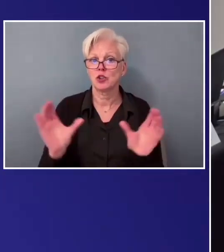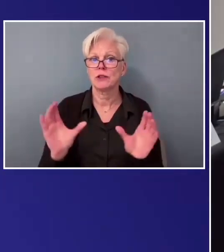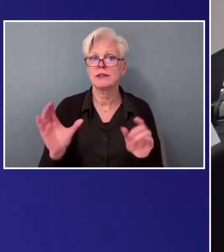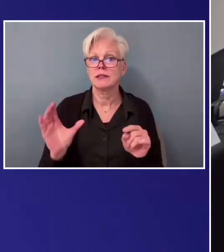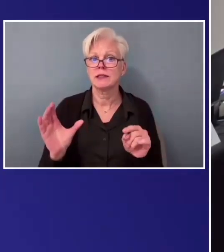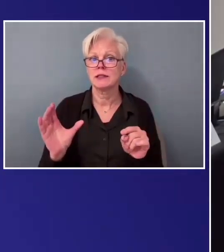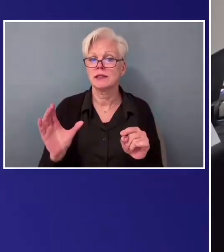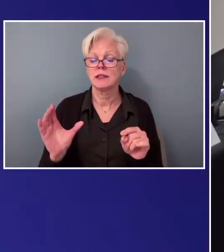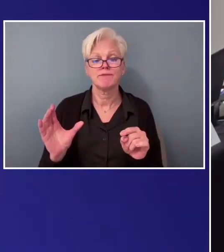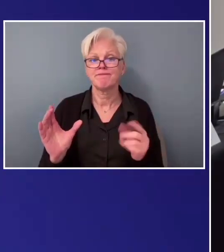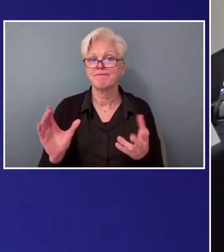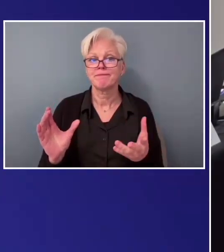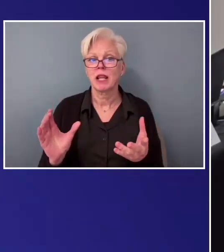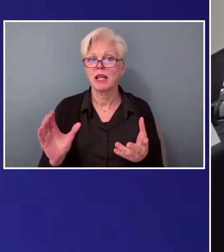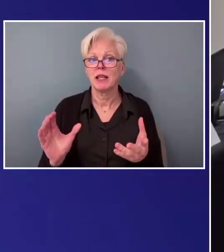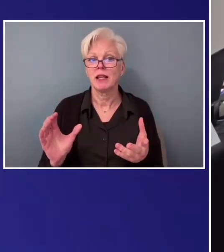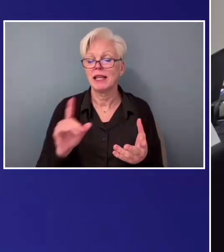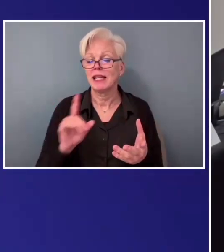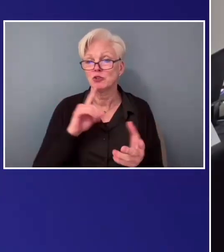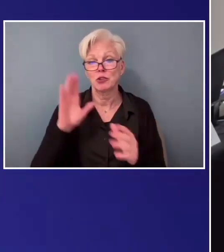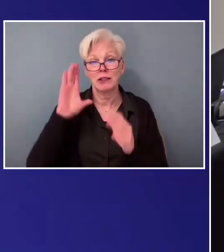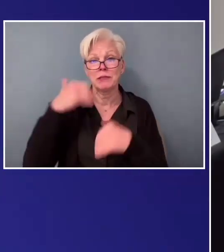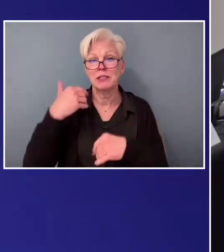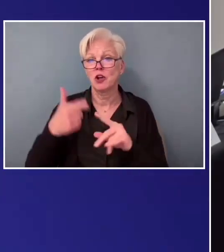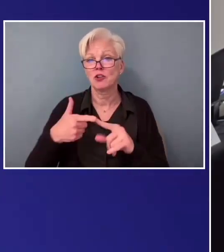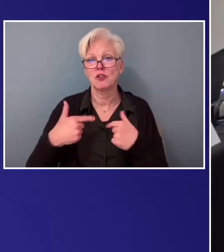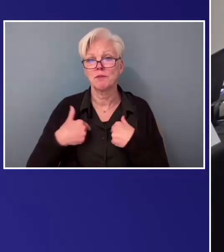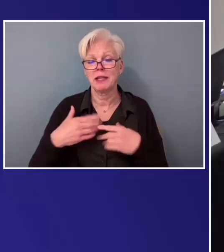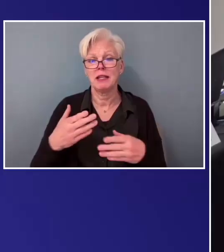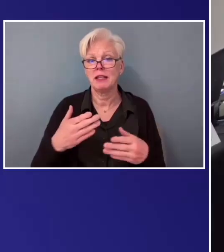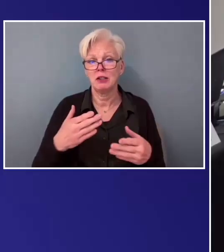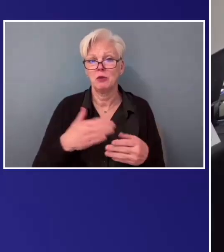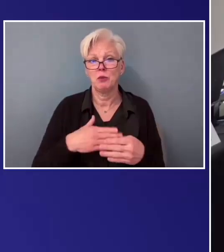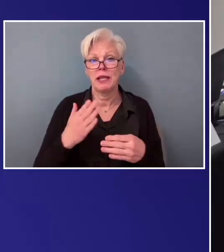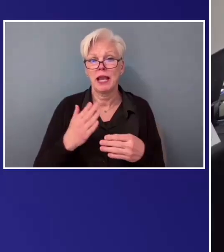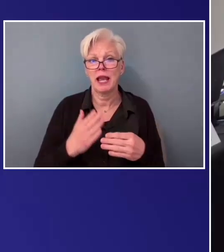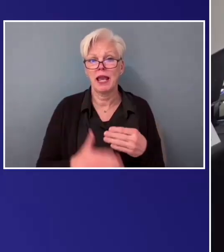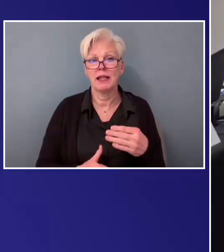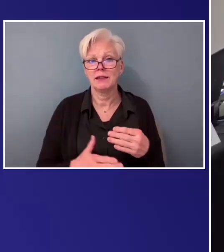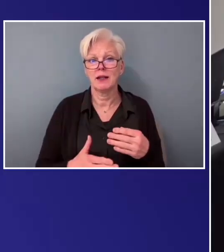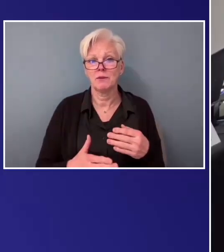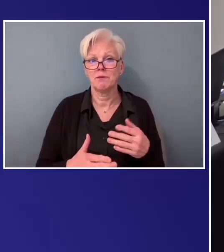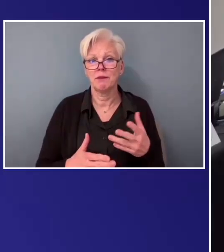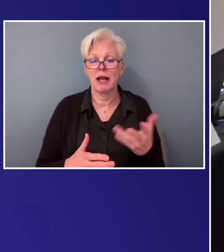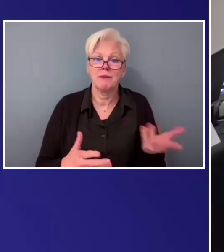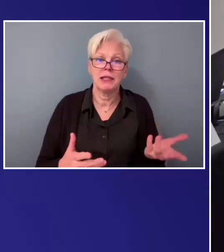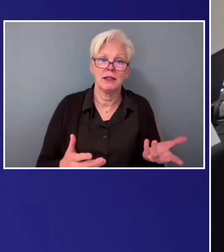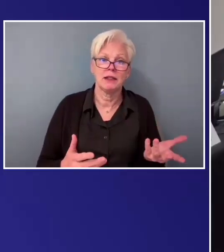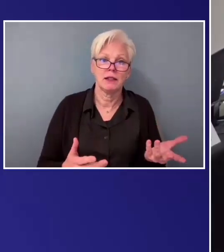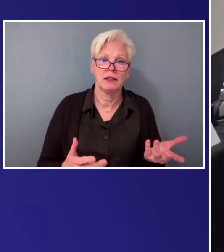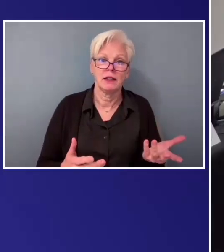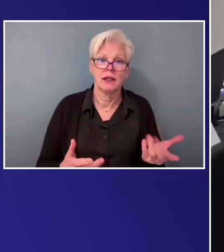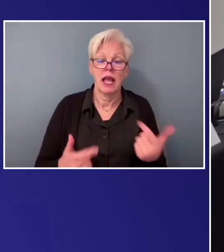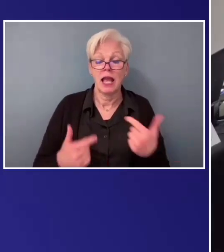And so it's just -- it's really bizarre to me that we're ending up in this place. There's also something bizarre about me having to defend cosmetology.